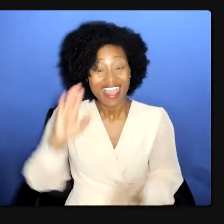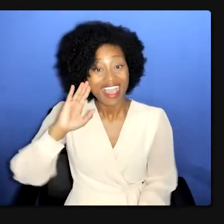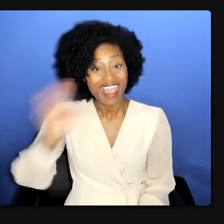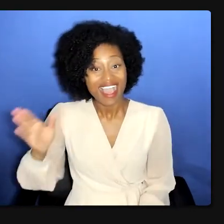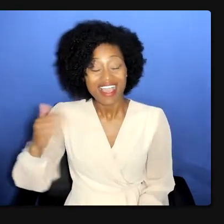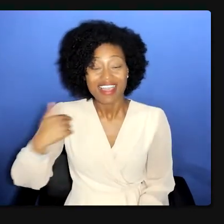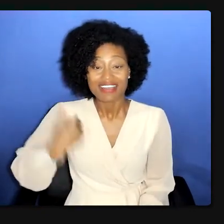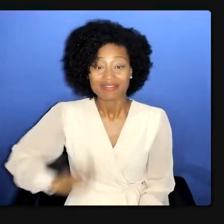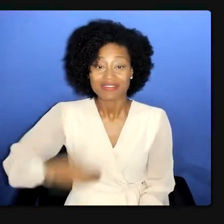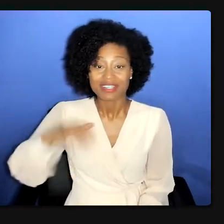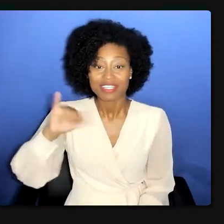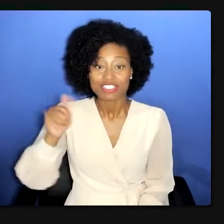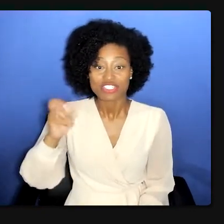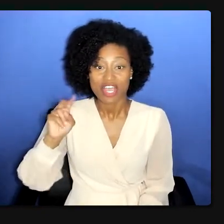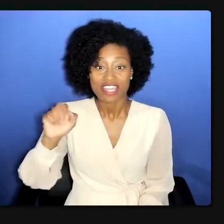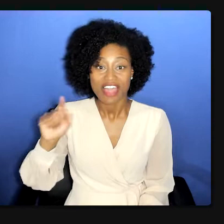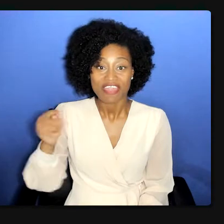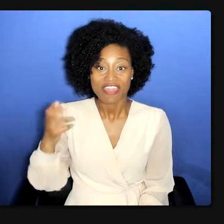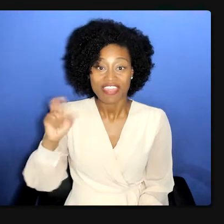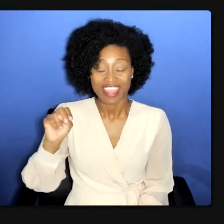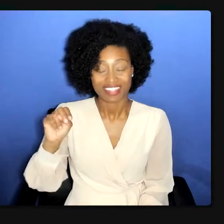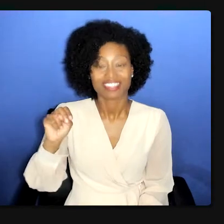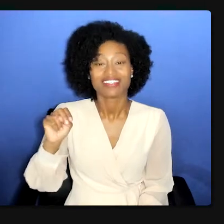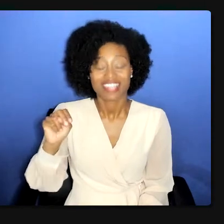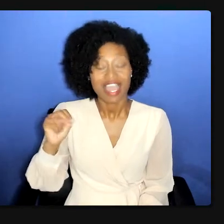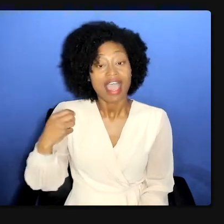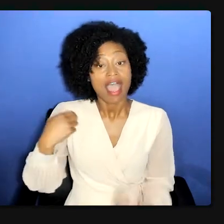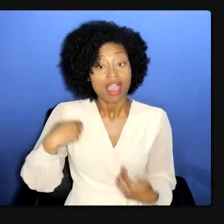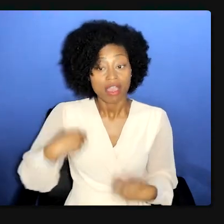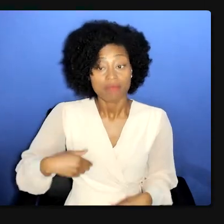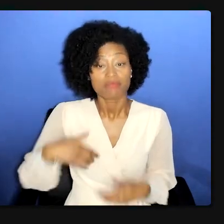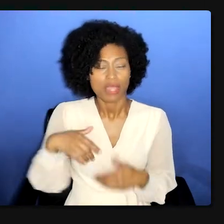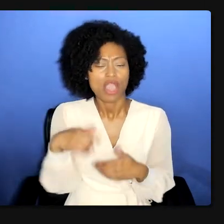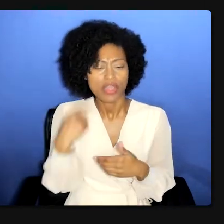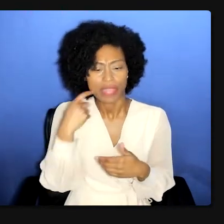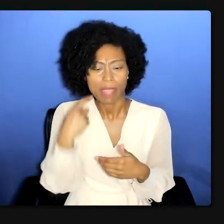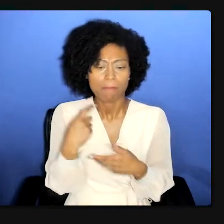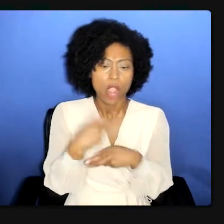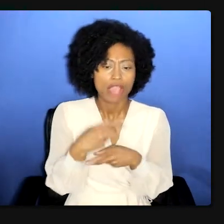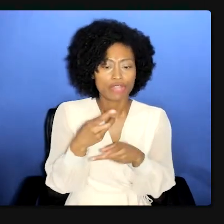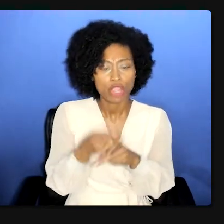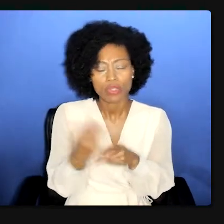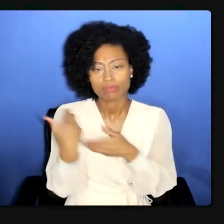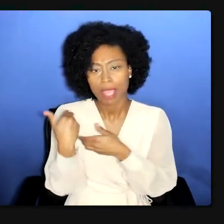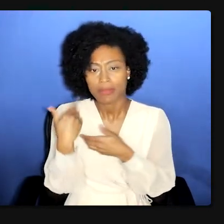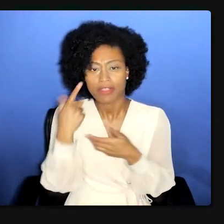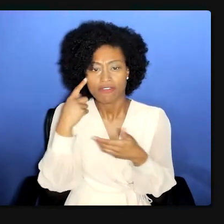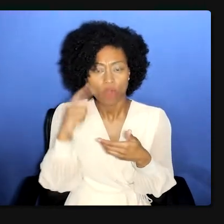Hi, my name is Jonathan Bach. I am director of product at Nifty Games. I look after product responsibilities